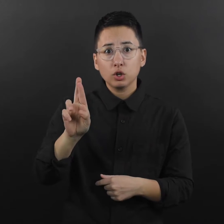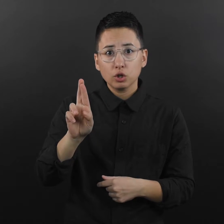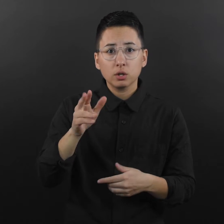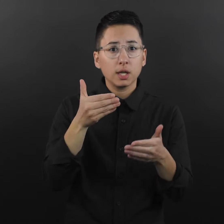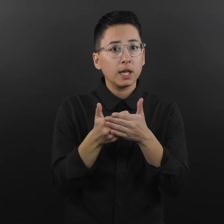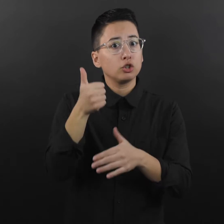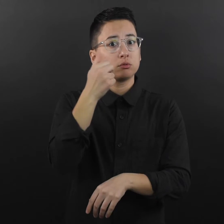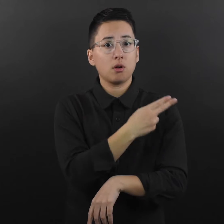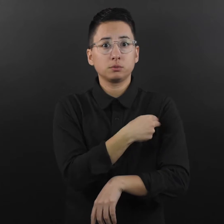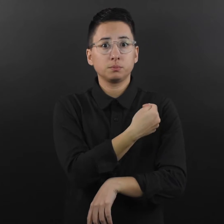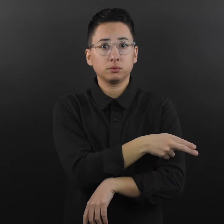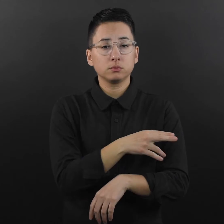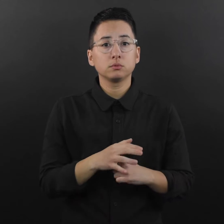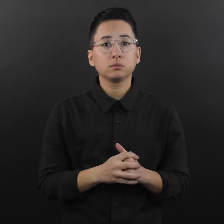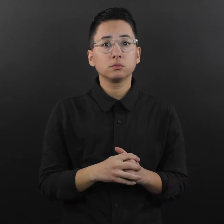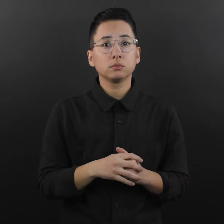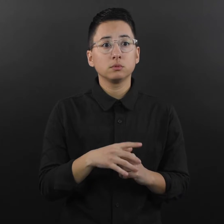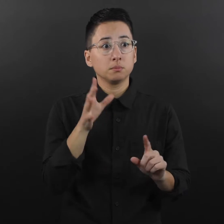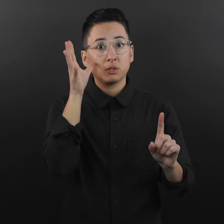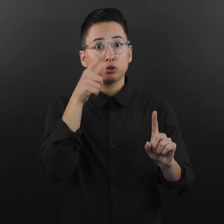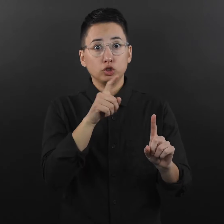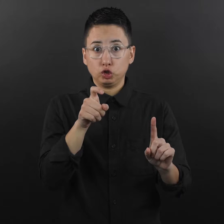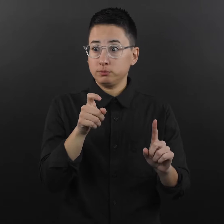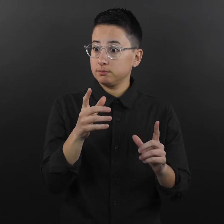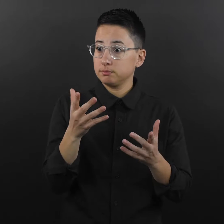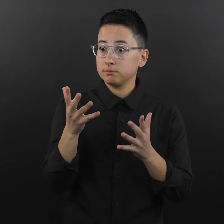at the nearest hospital and should not be left alone with their baby.